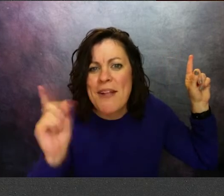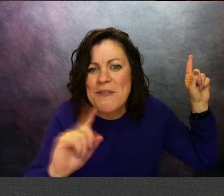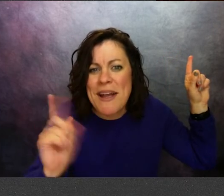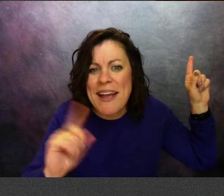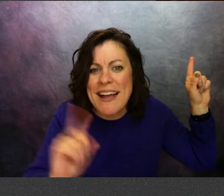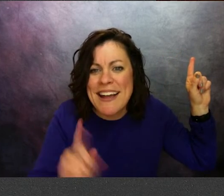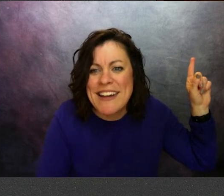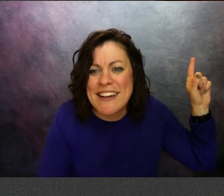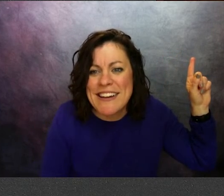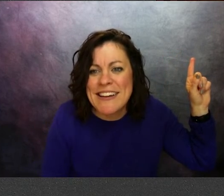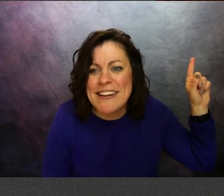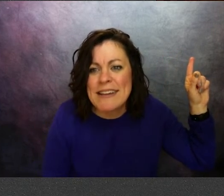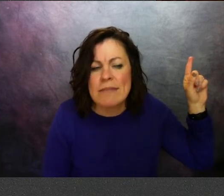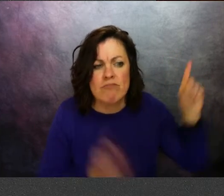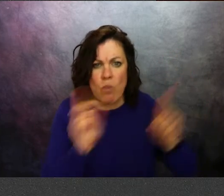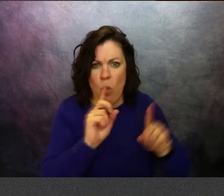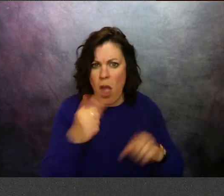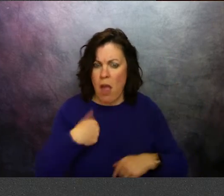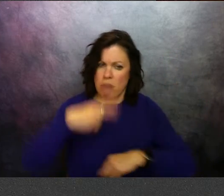or your place you sleep